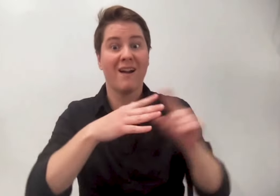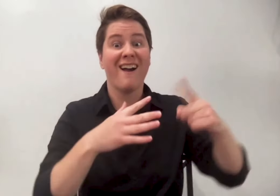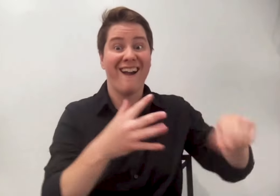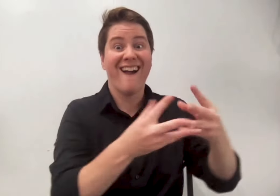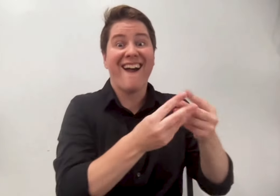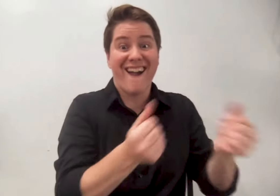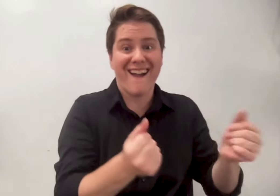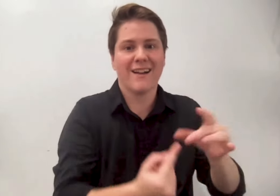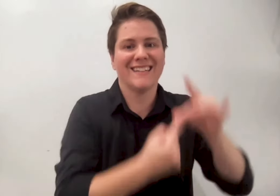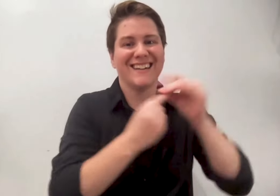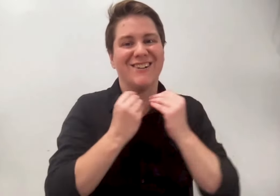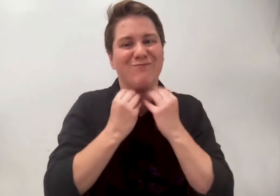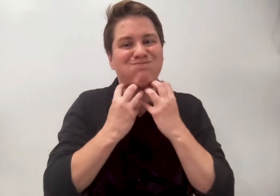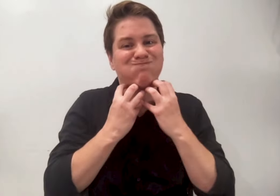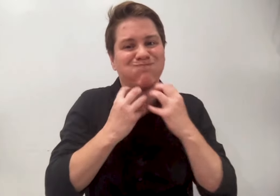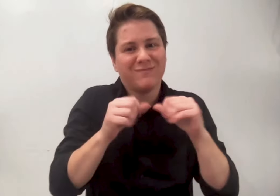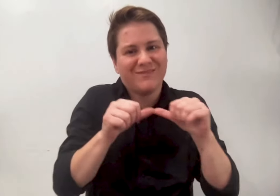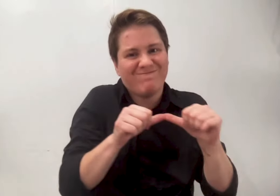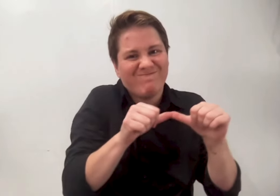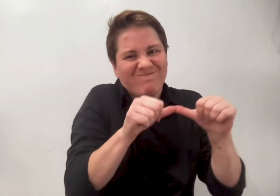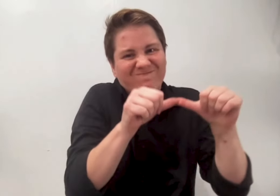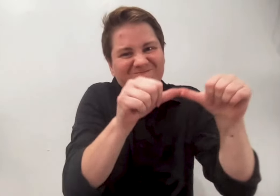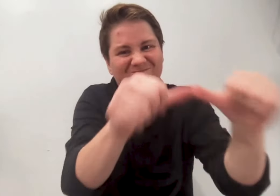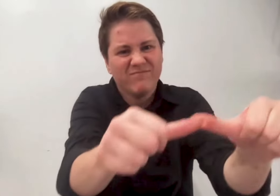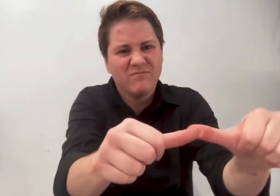my other symptoms disappeared, except for the swollen lymph nodes which continued for longer.